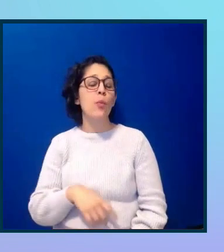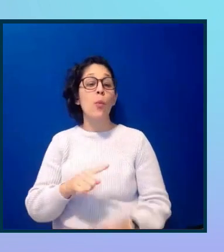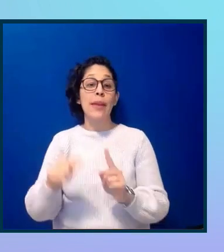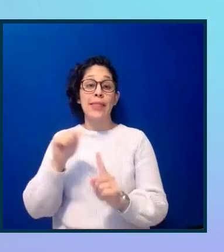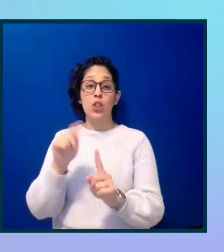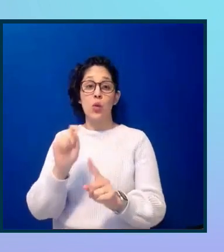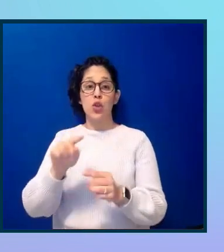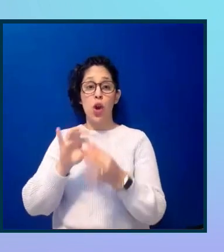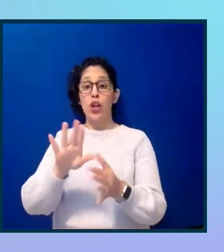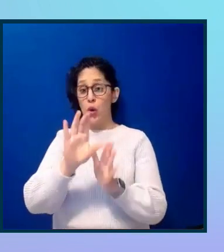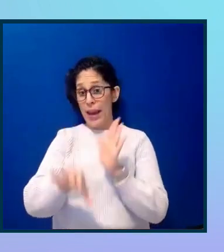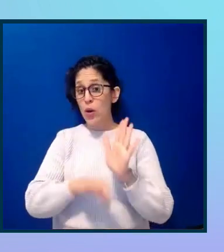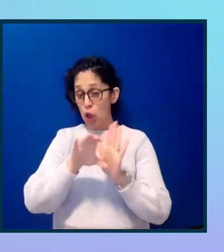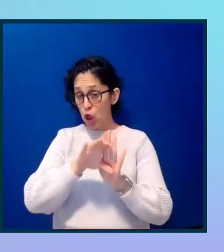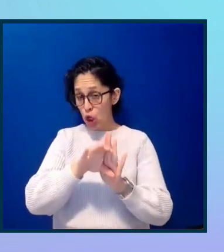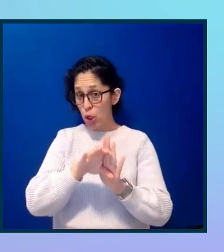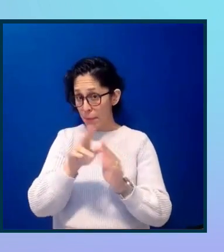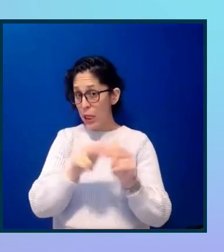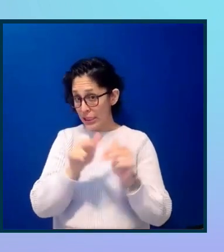your character building and compositing.